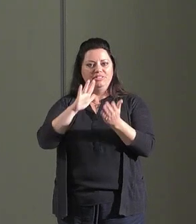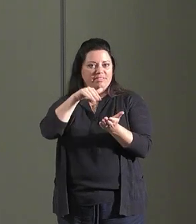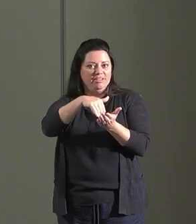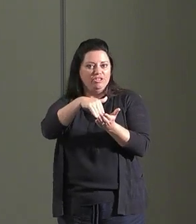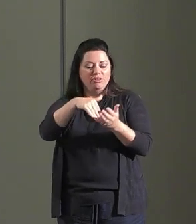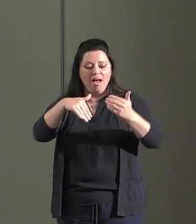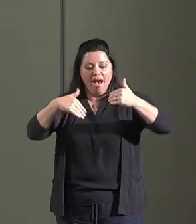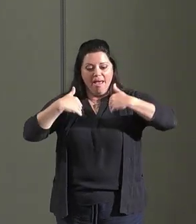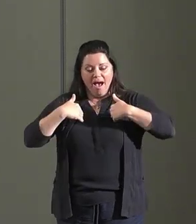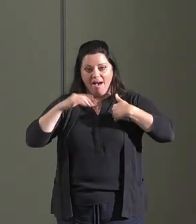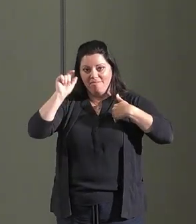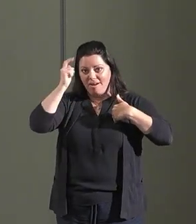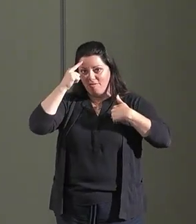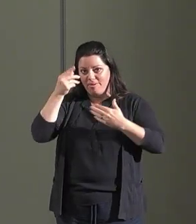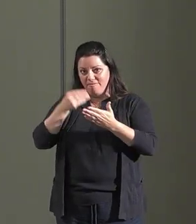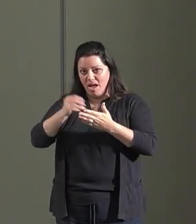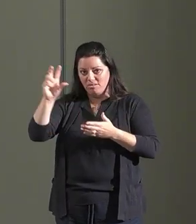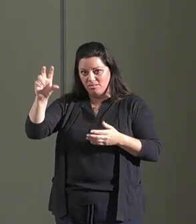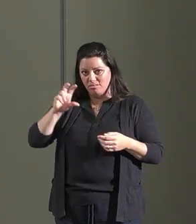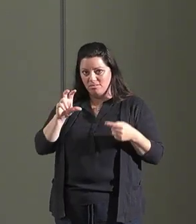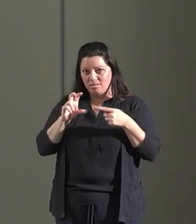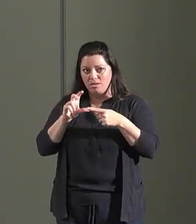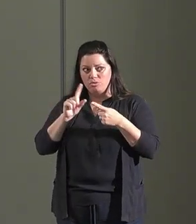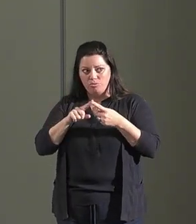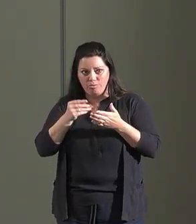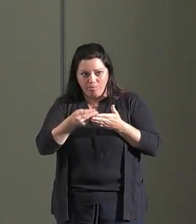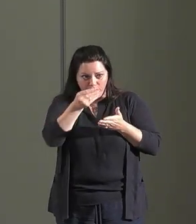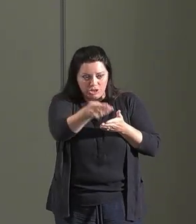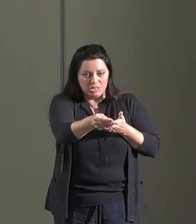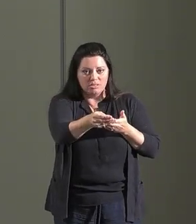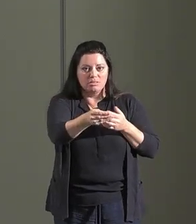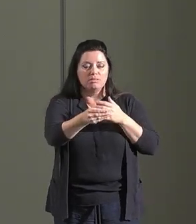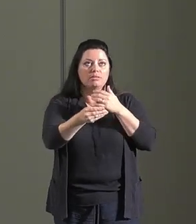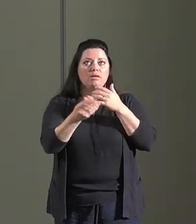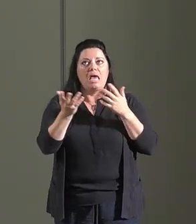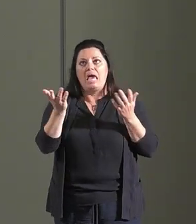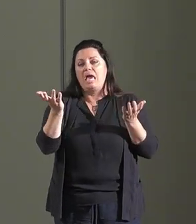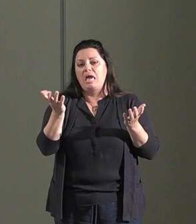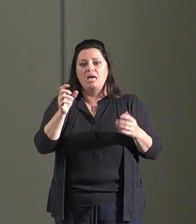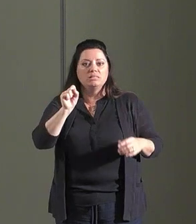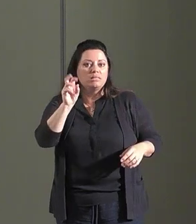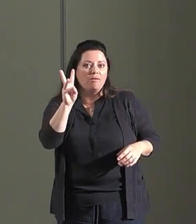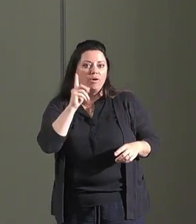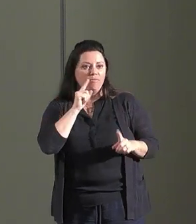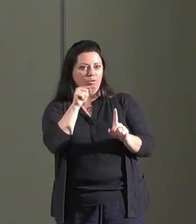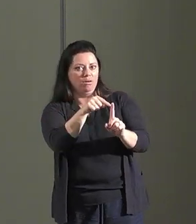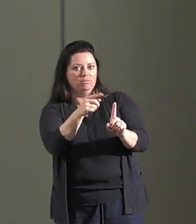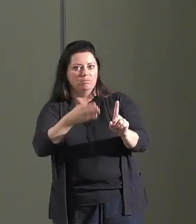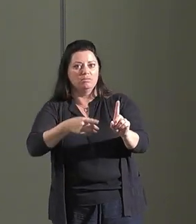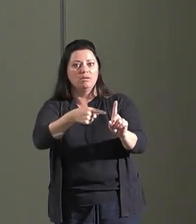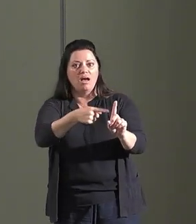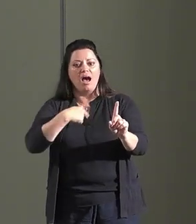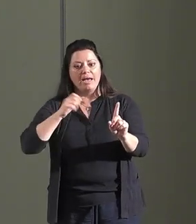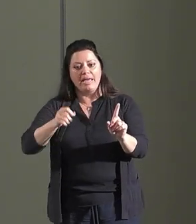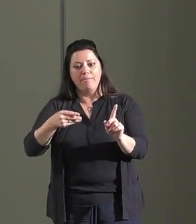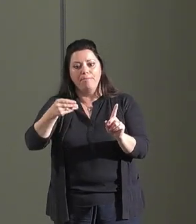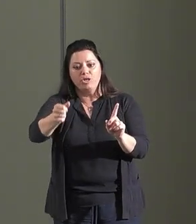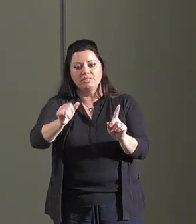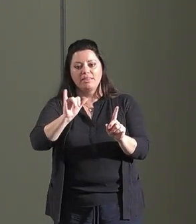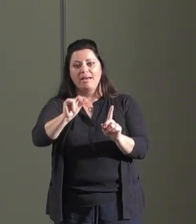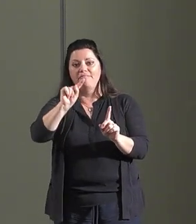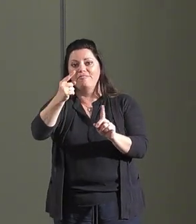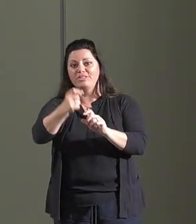have government funds to purchase a software for somebody I could purchase that first year. But I